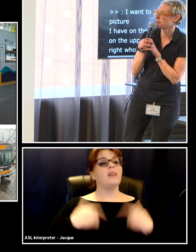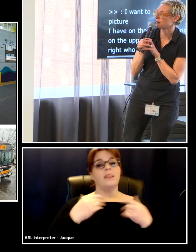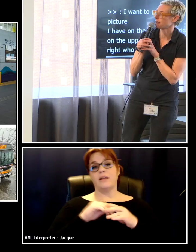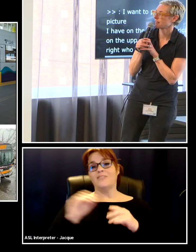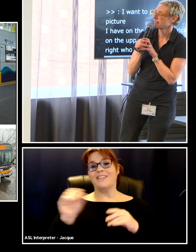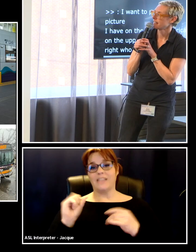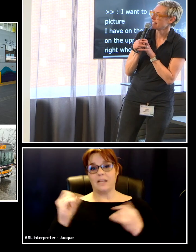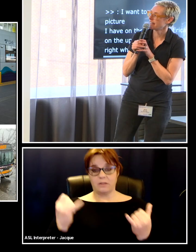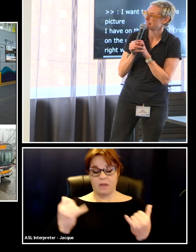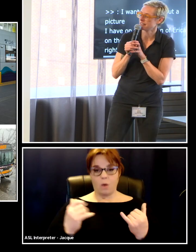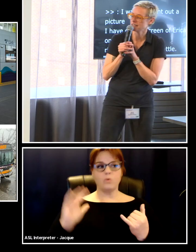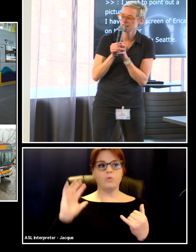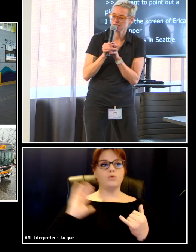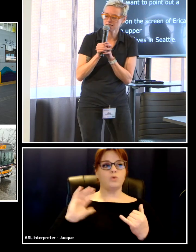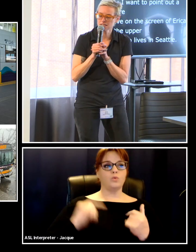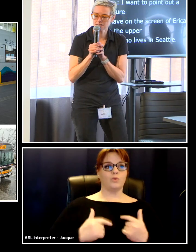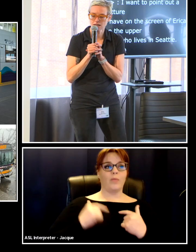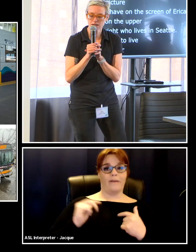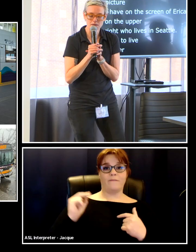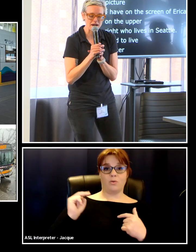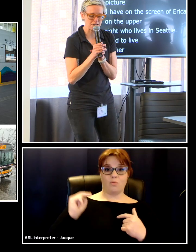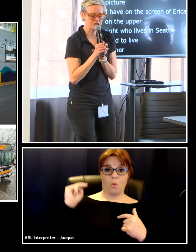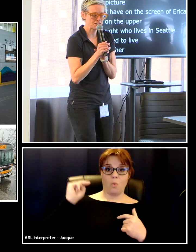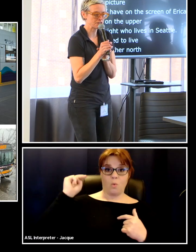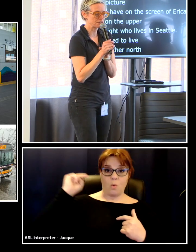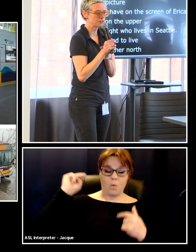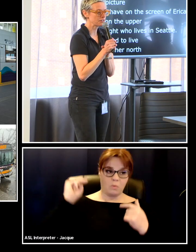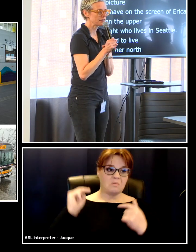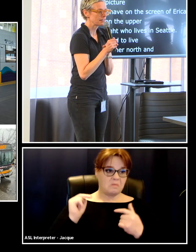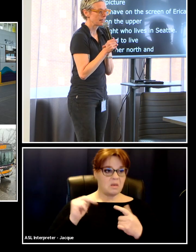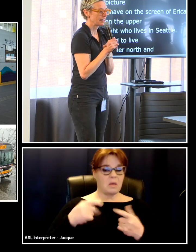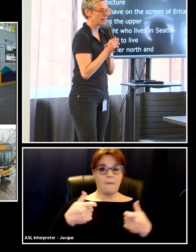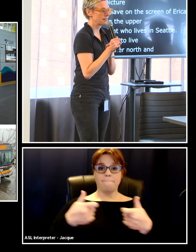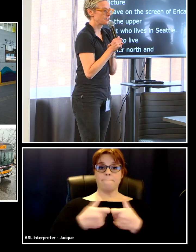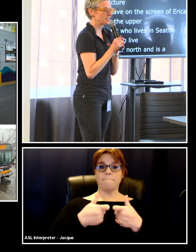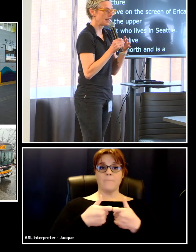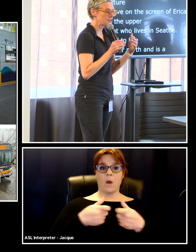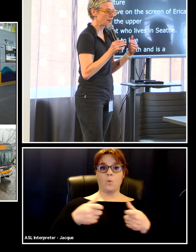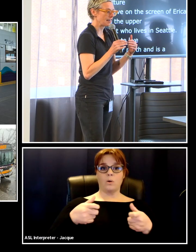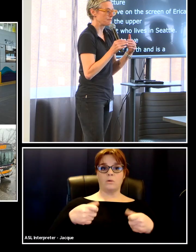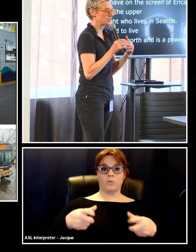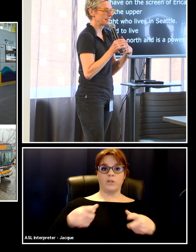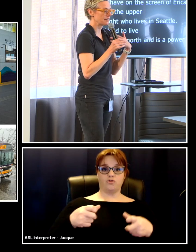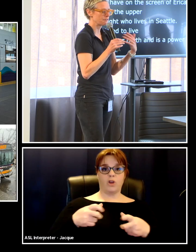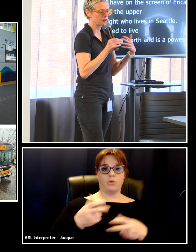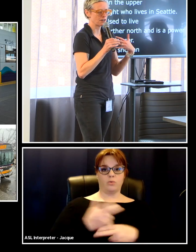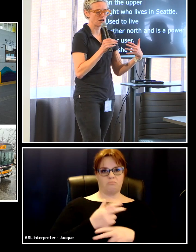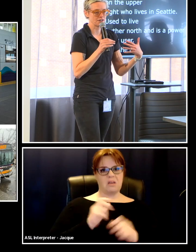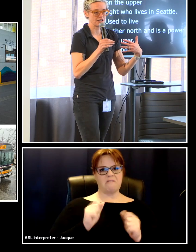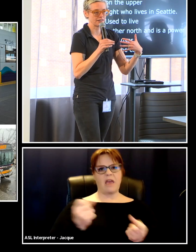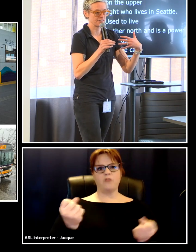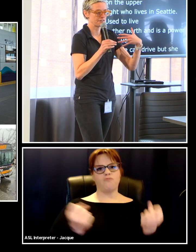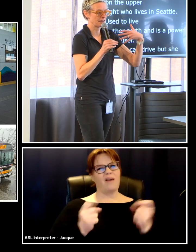north and uh is a a power chair user and she can drive but she can't afford a car that like that